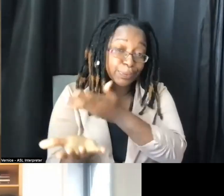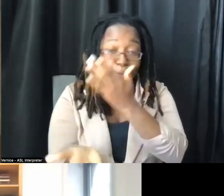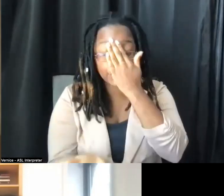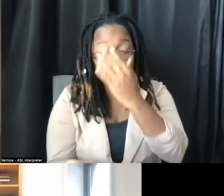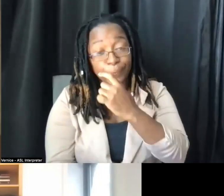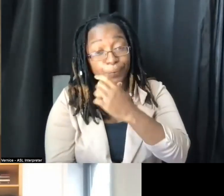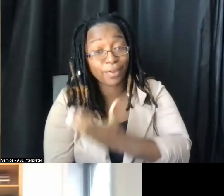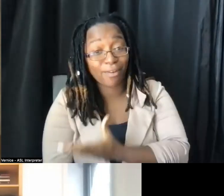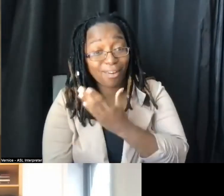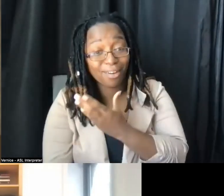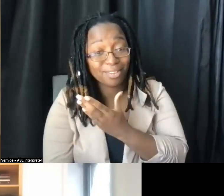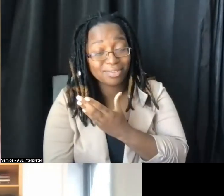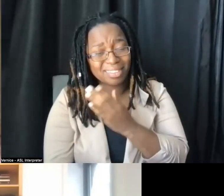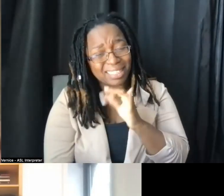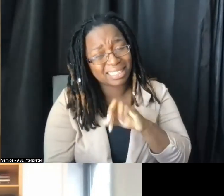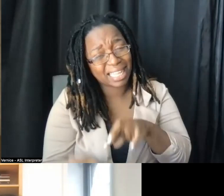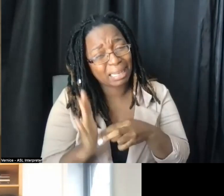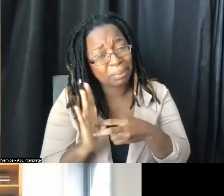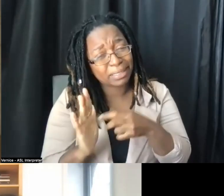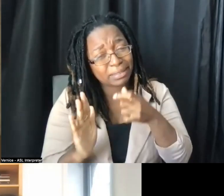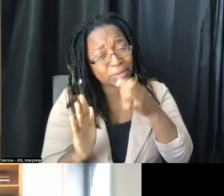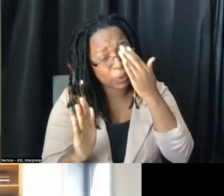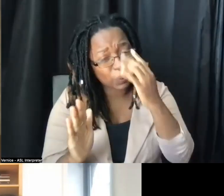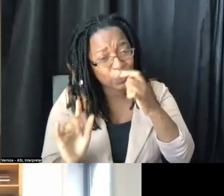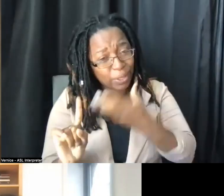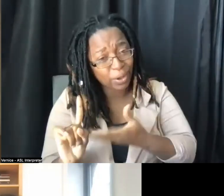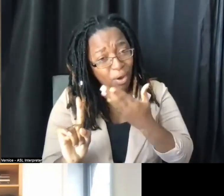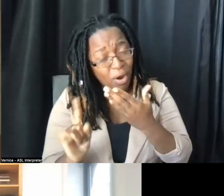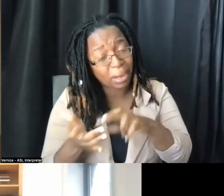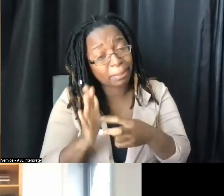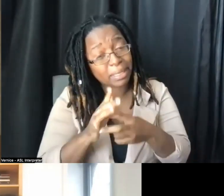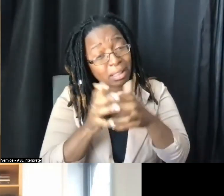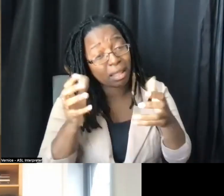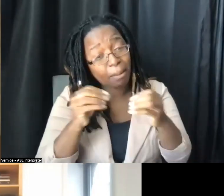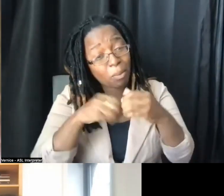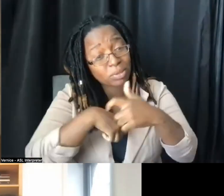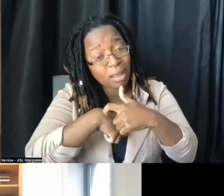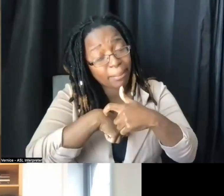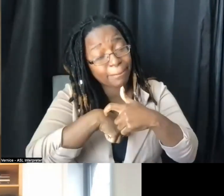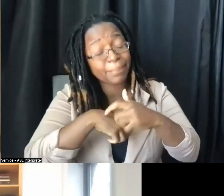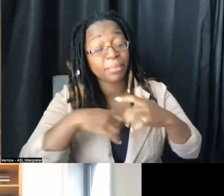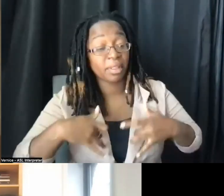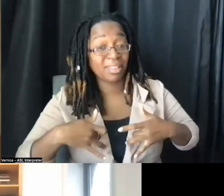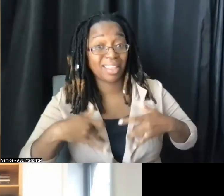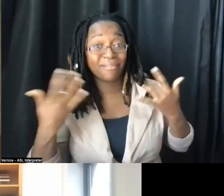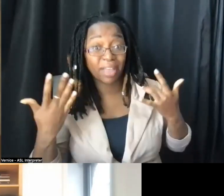I just really tried to make those interactions as genuine as possible and to really get to know people. That often